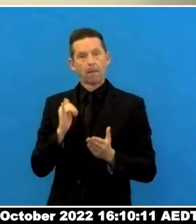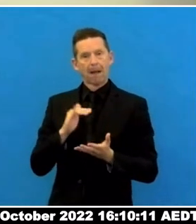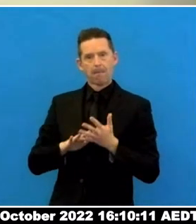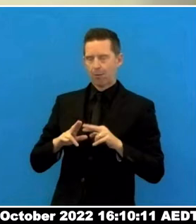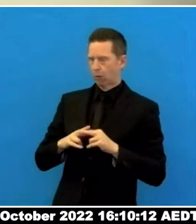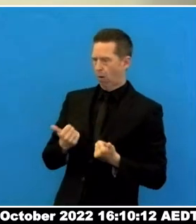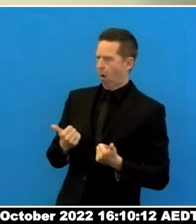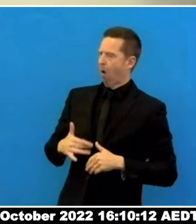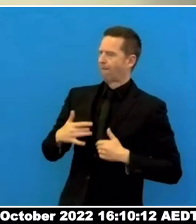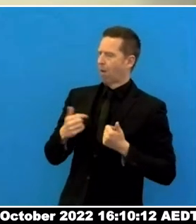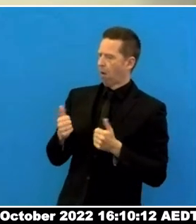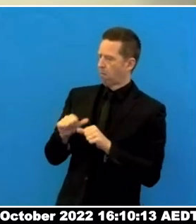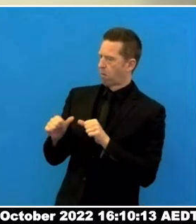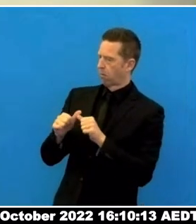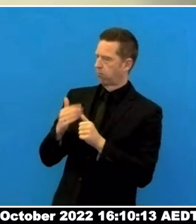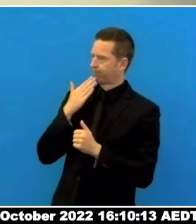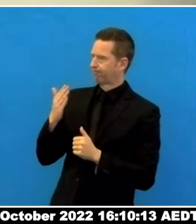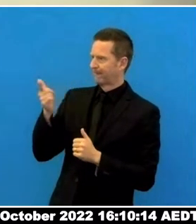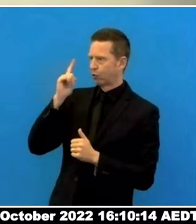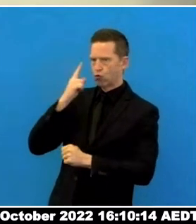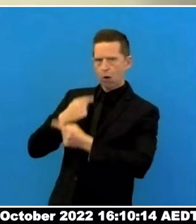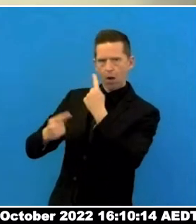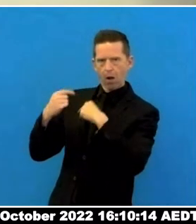it's benefit for other children to be better.